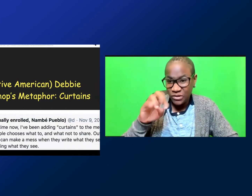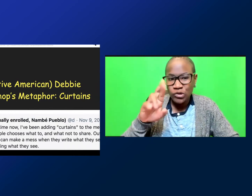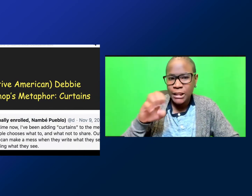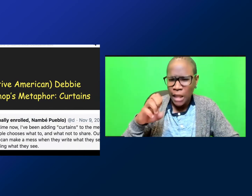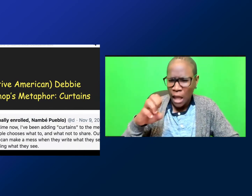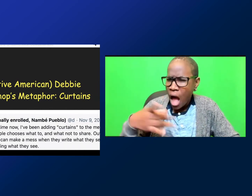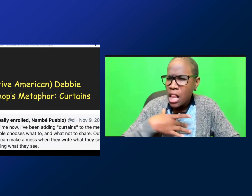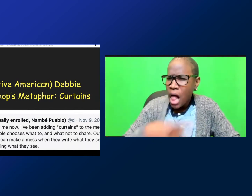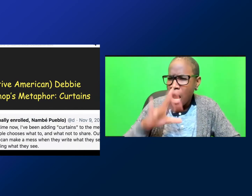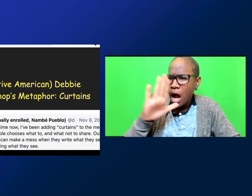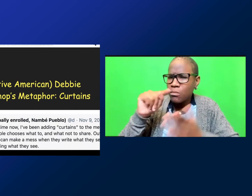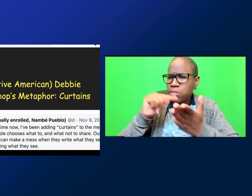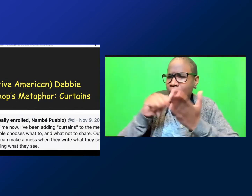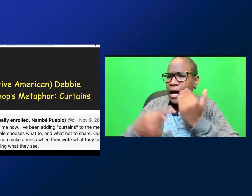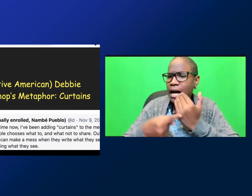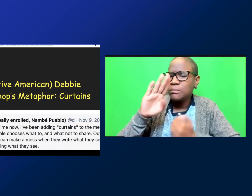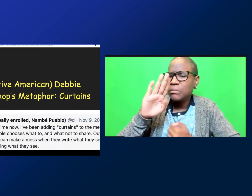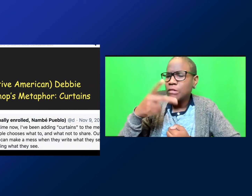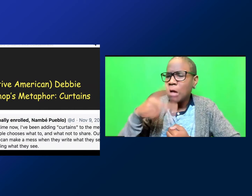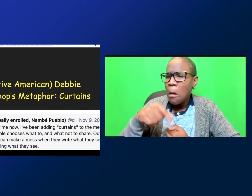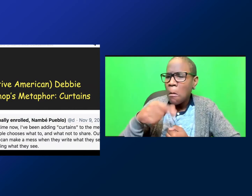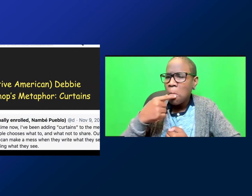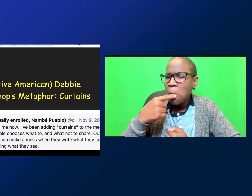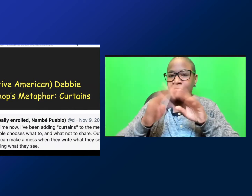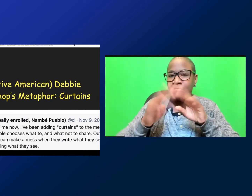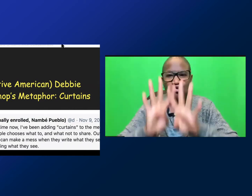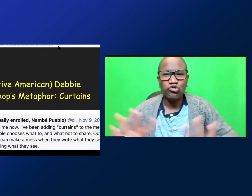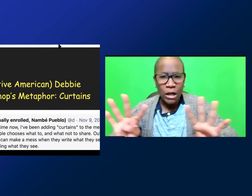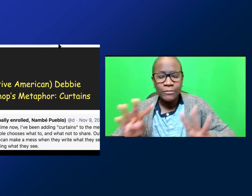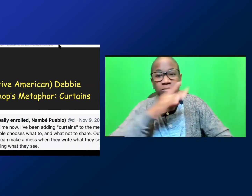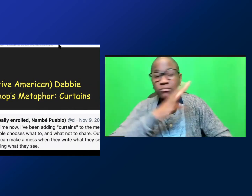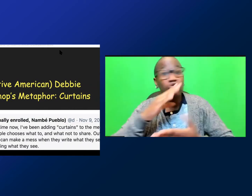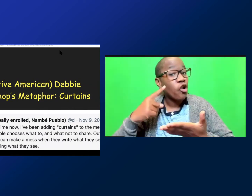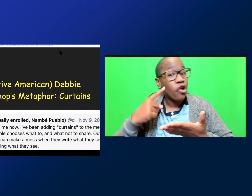and to interpret it more accurately and to have that empathy now there was an indigenous